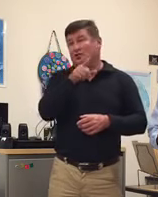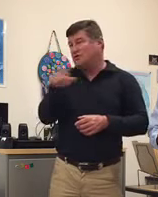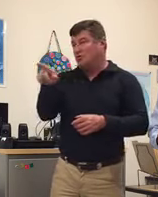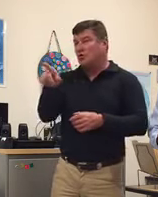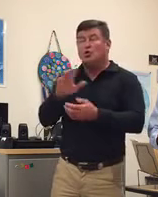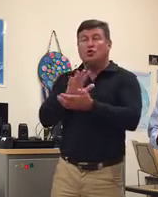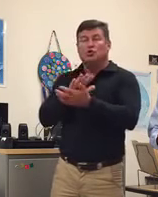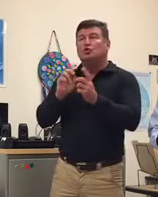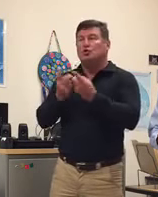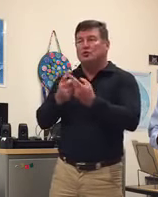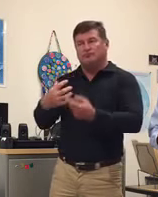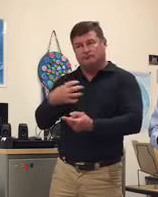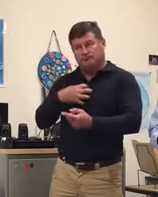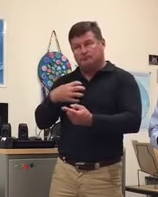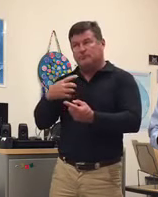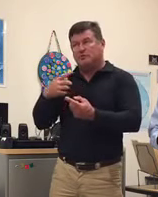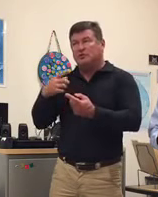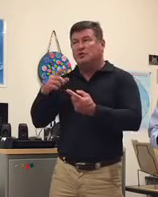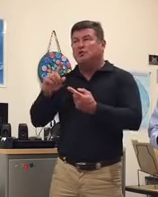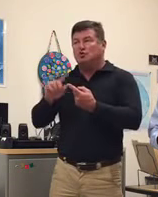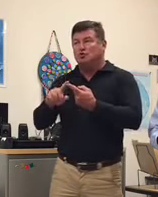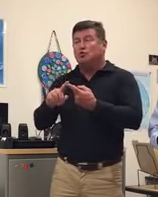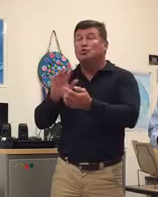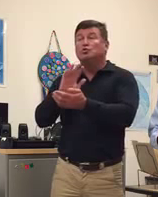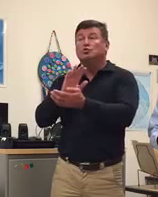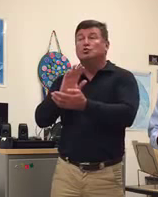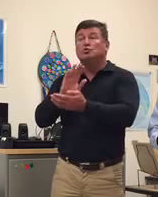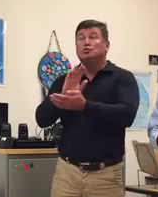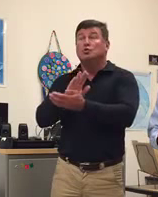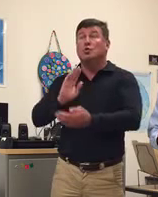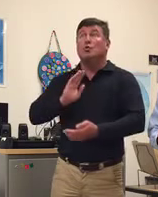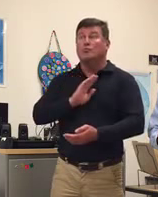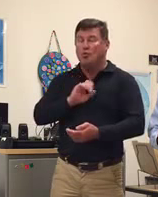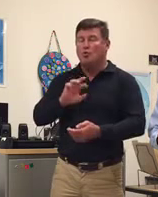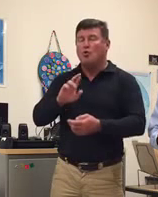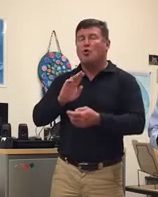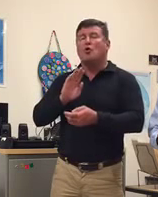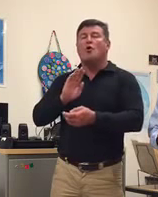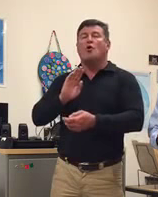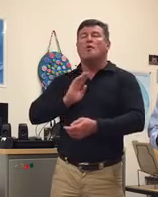through the local grievance procedures and bring a complaint to your school